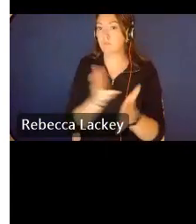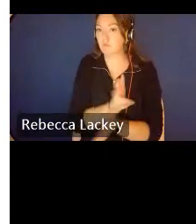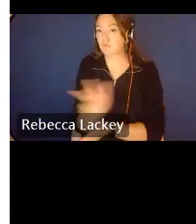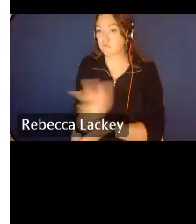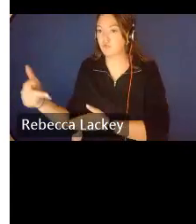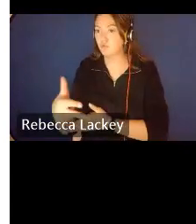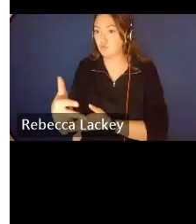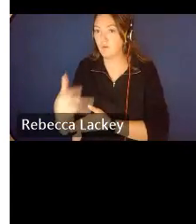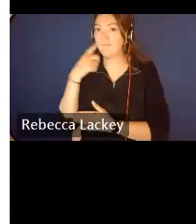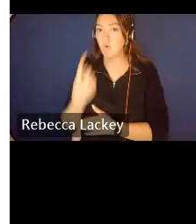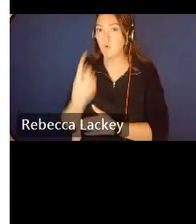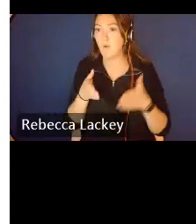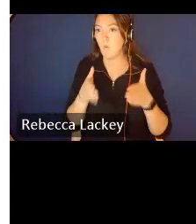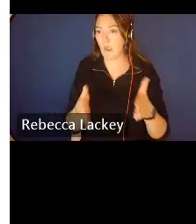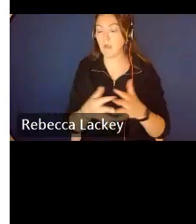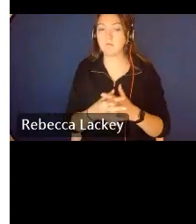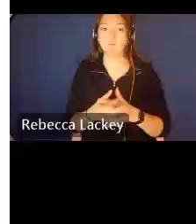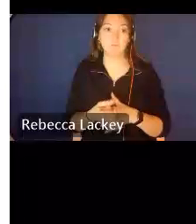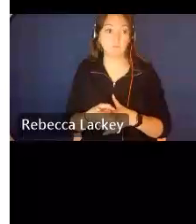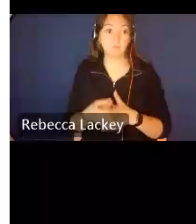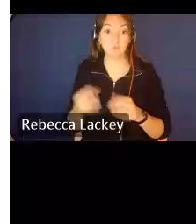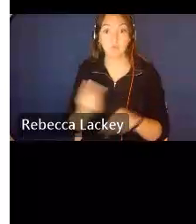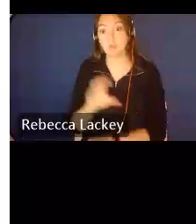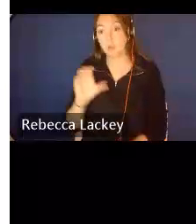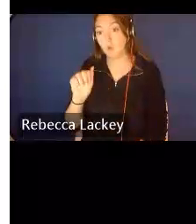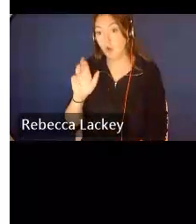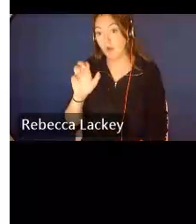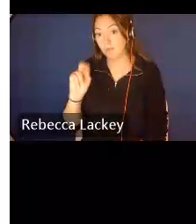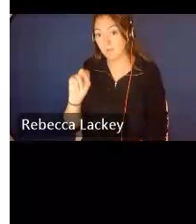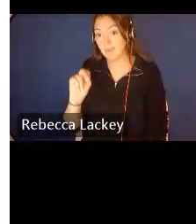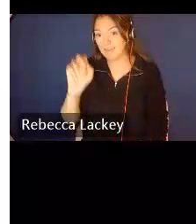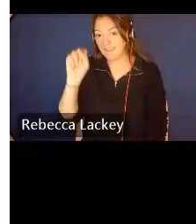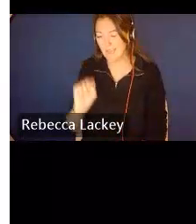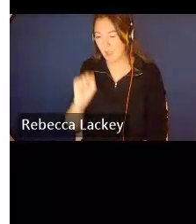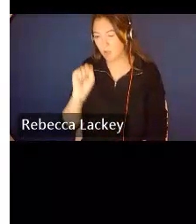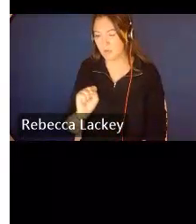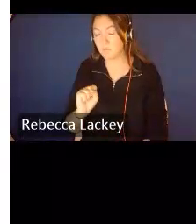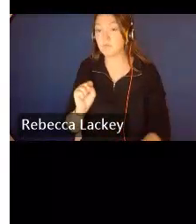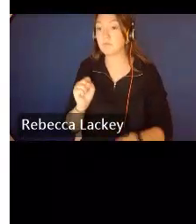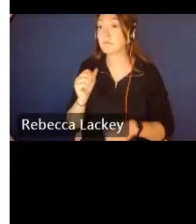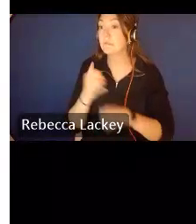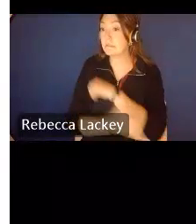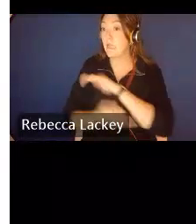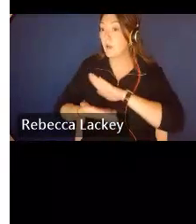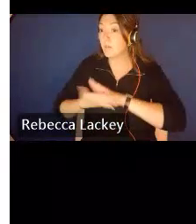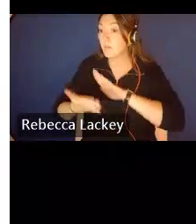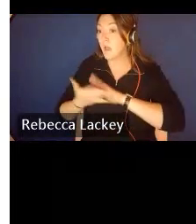for the one-way traffic using Carmen Road to the south. Since the county team maintains this road,